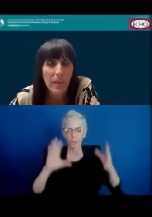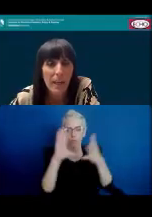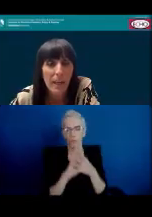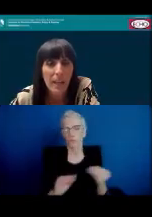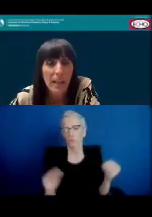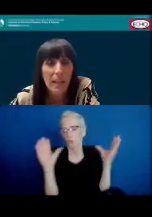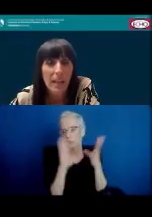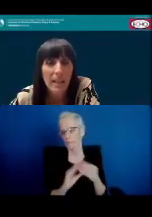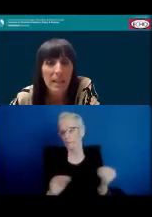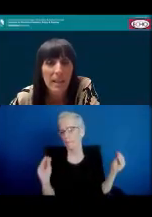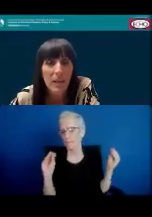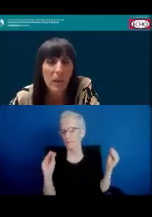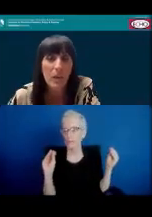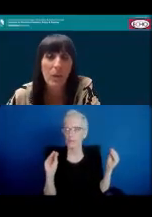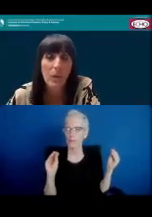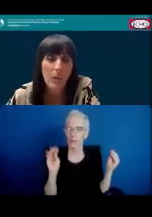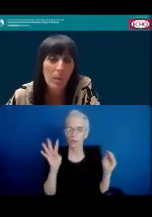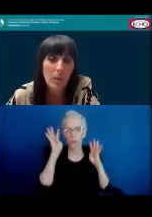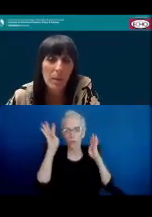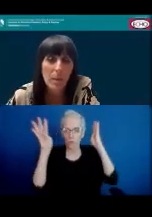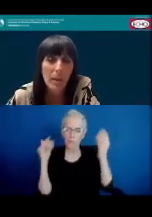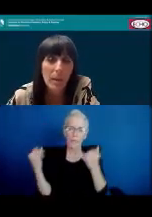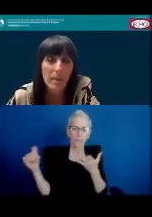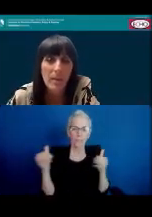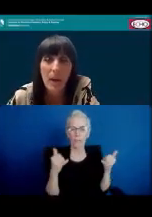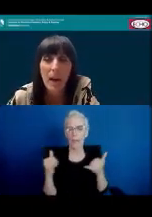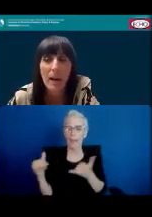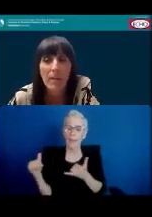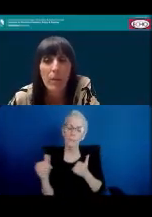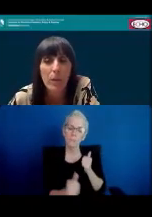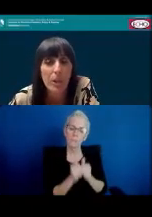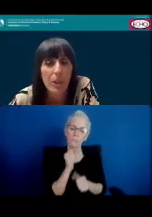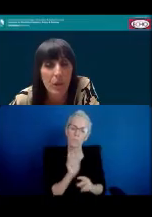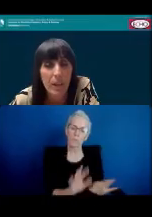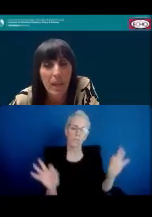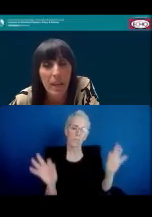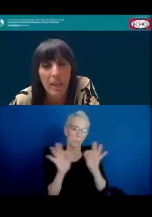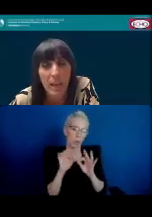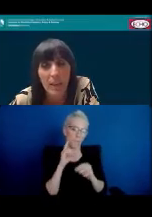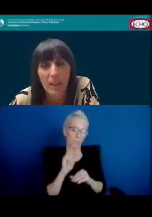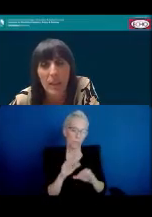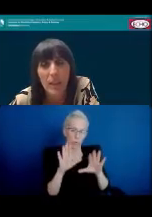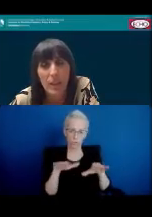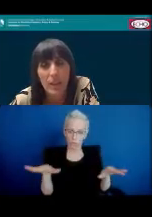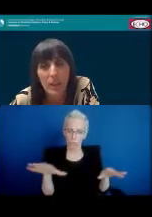play is most important for Children and Toddlers to learn